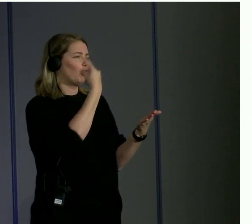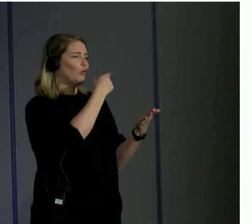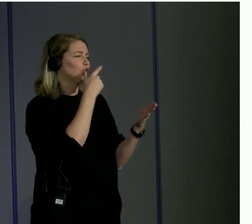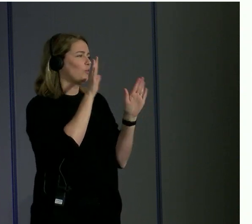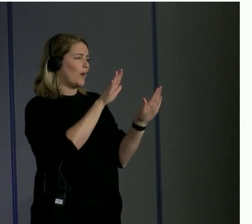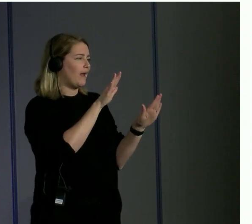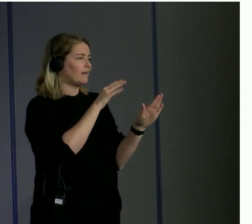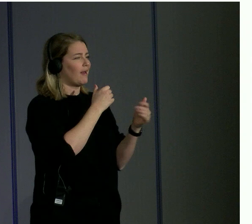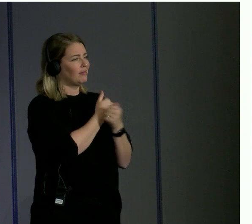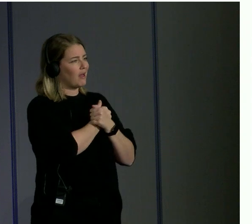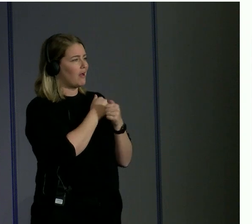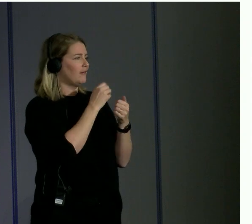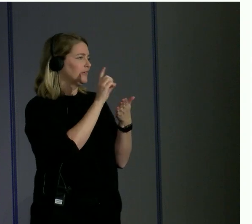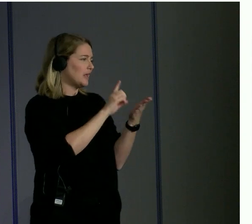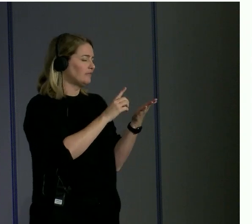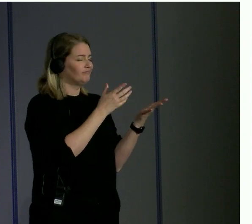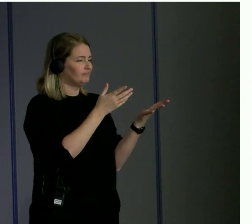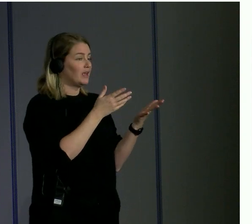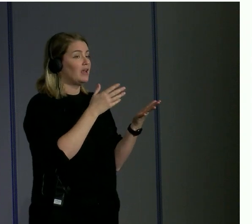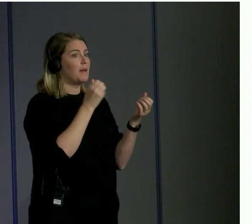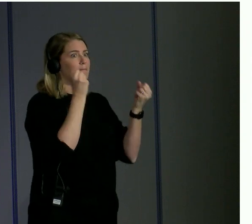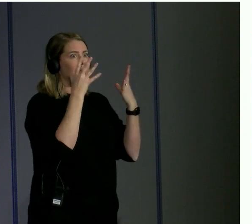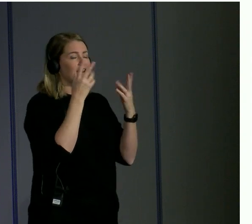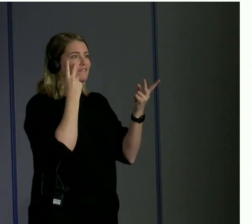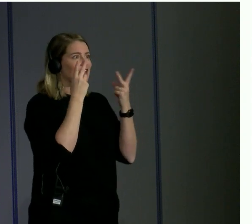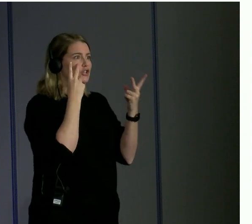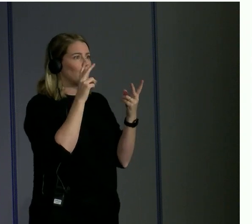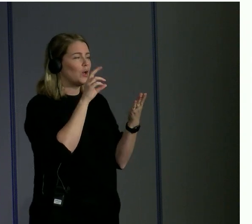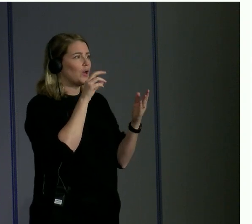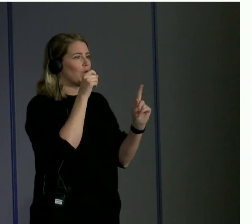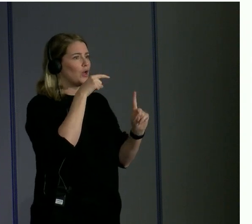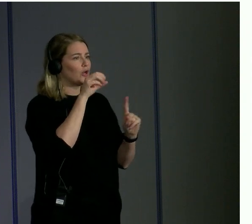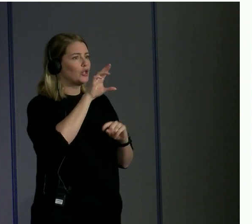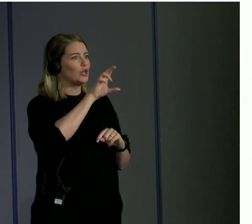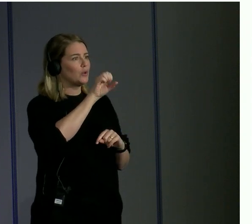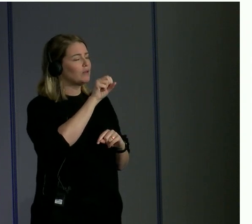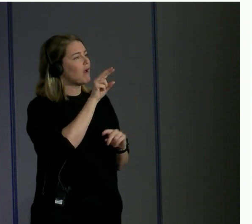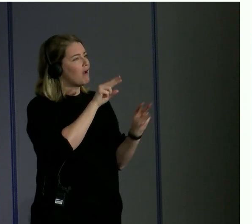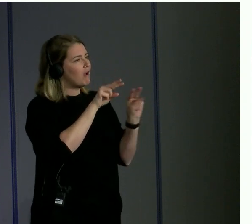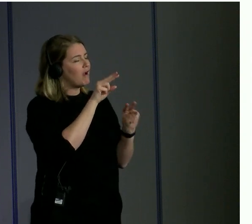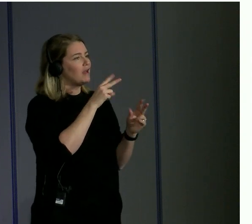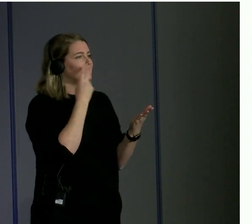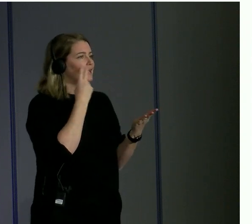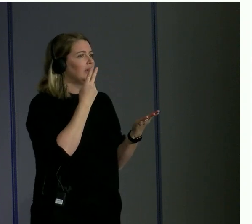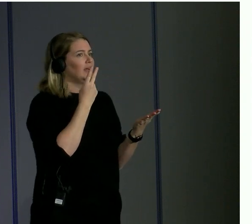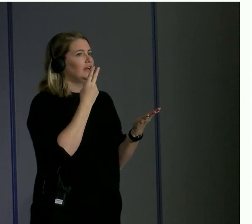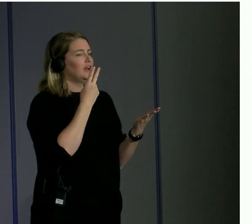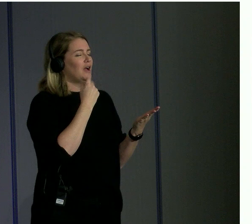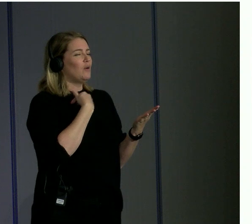I love this design. There's so many visual cues going on that we aren't thinking about,